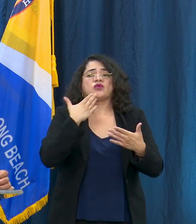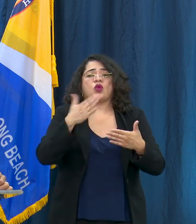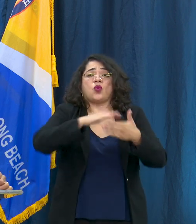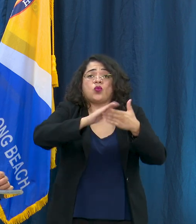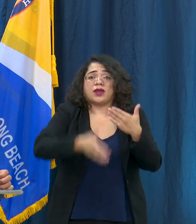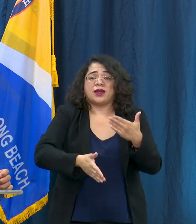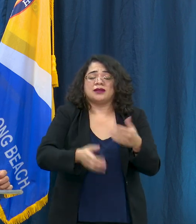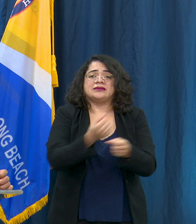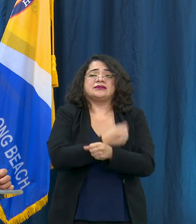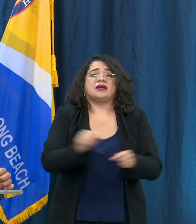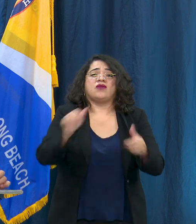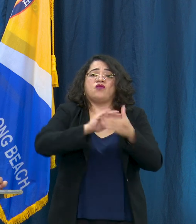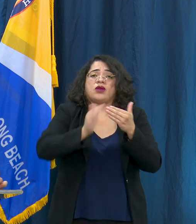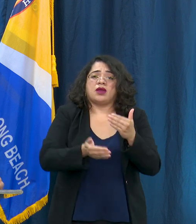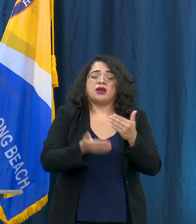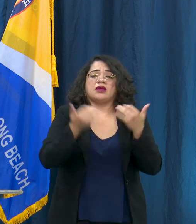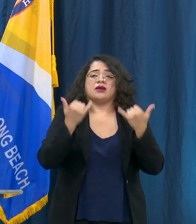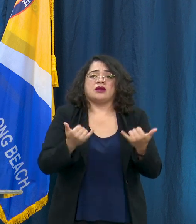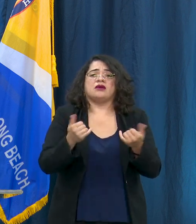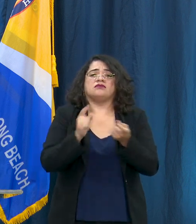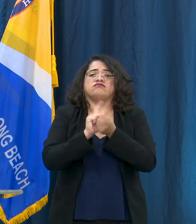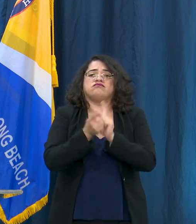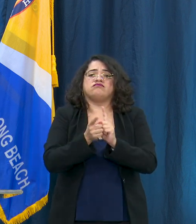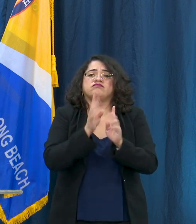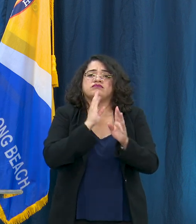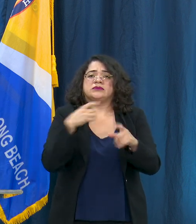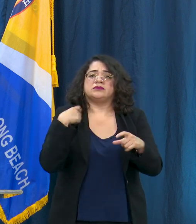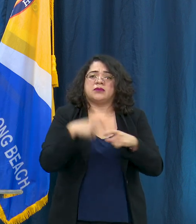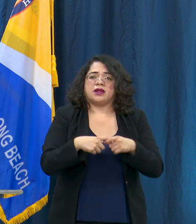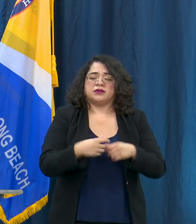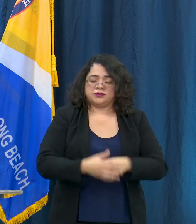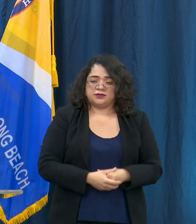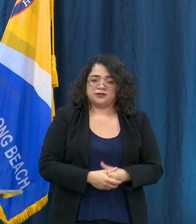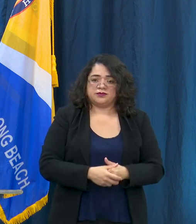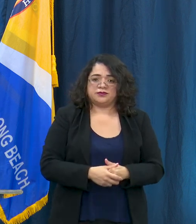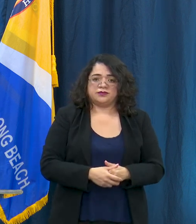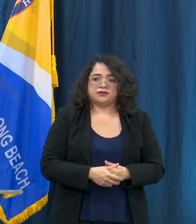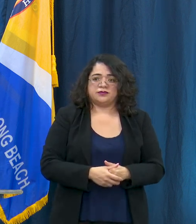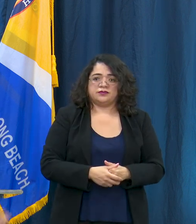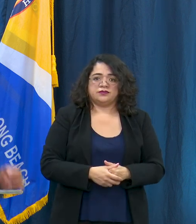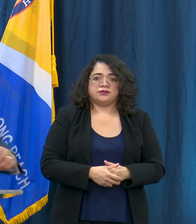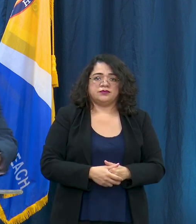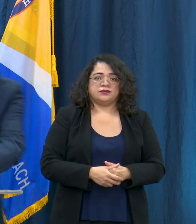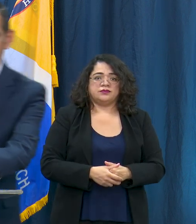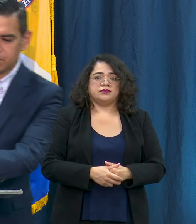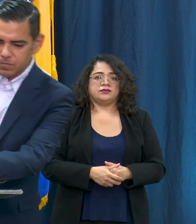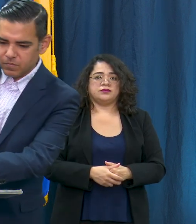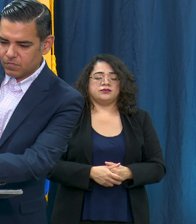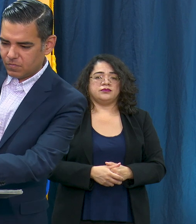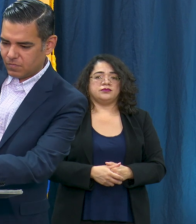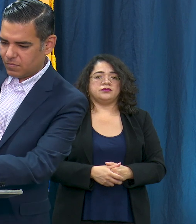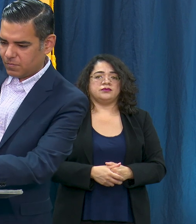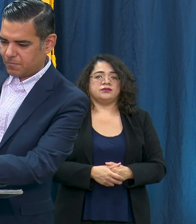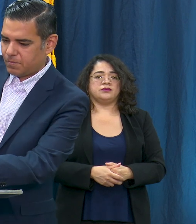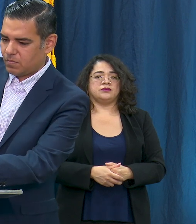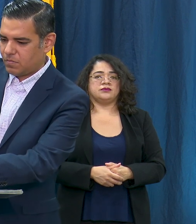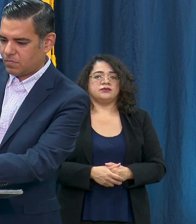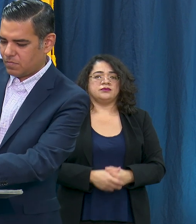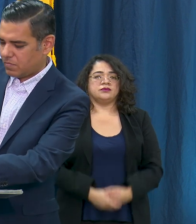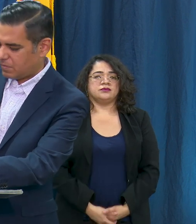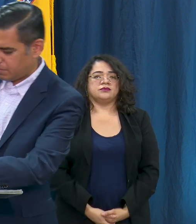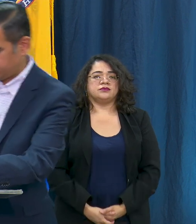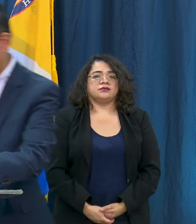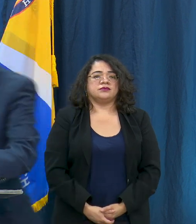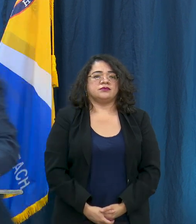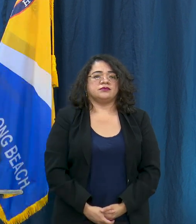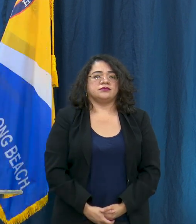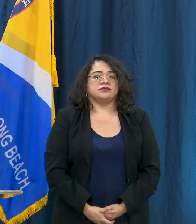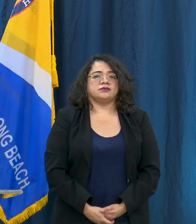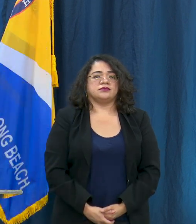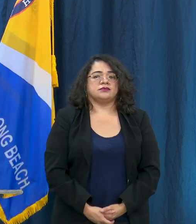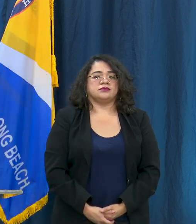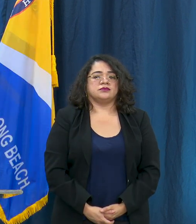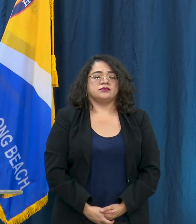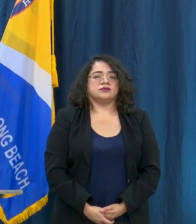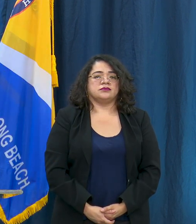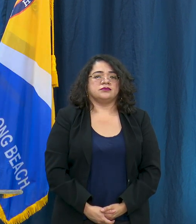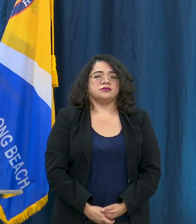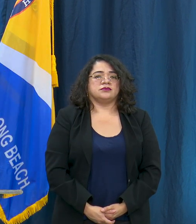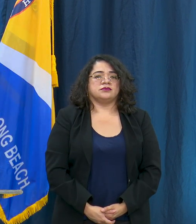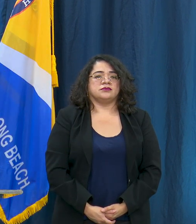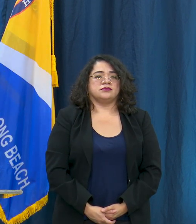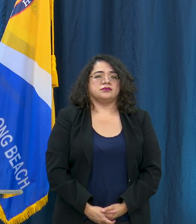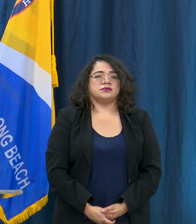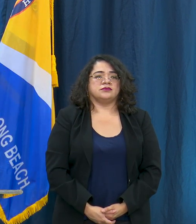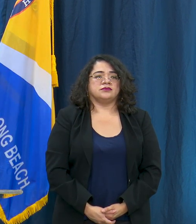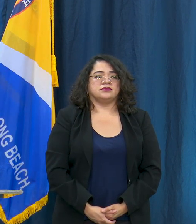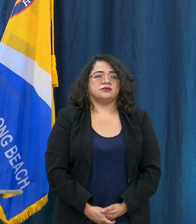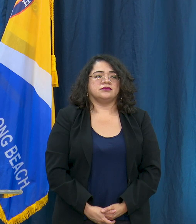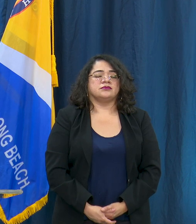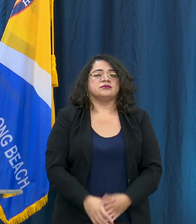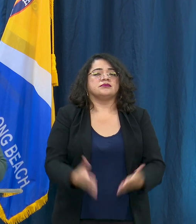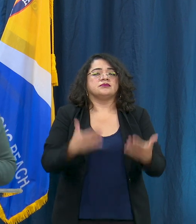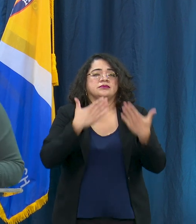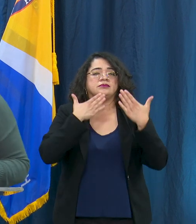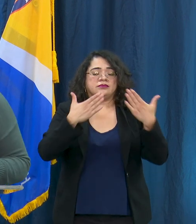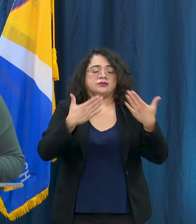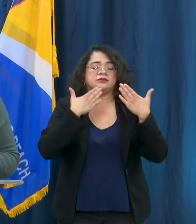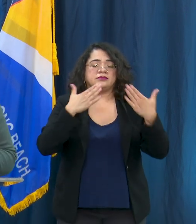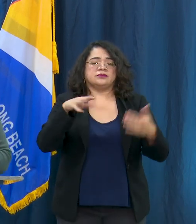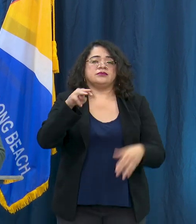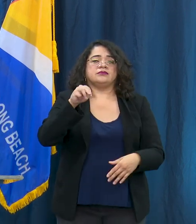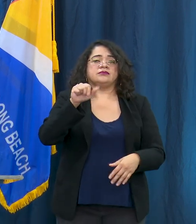now we'll have our translation in Spanish, thank you. a todos gracias por